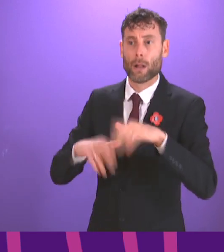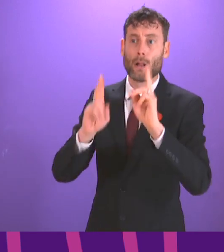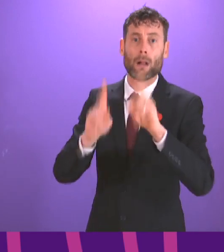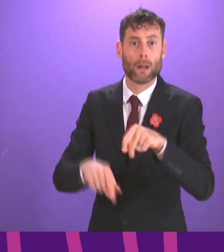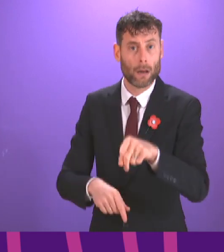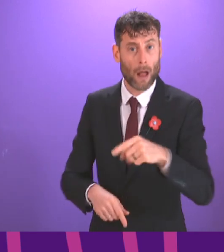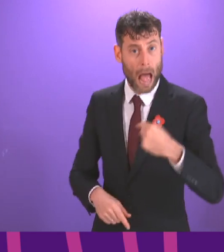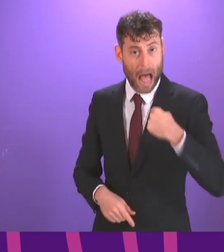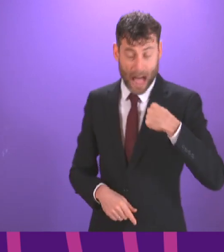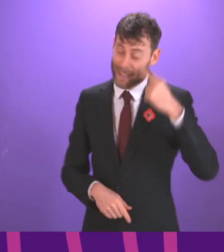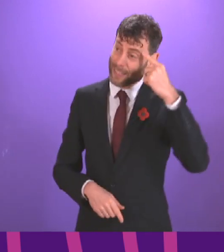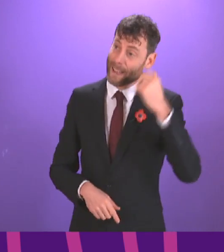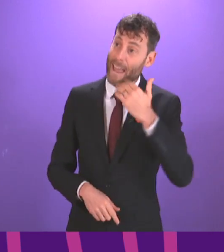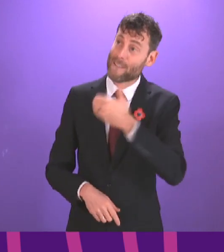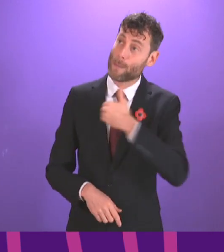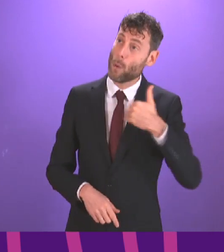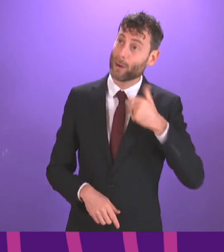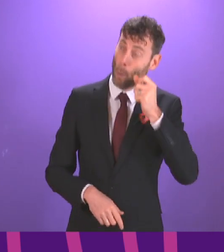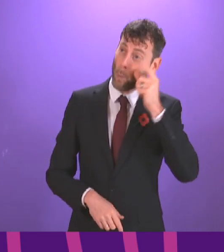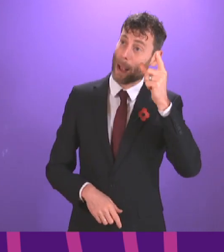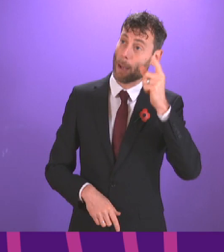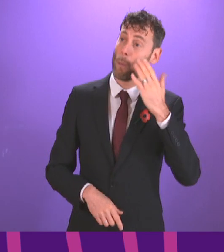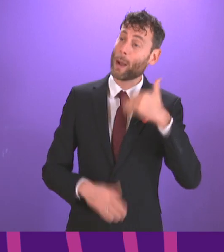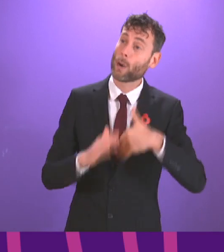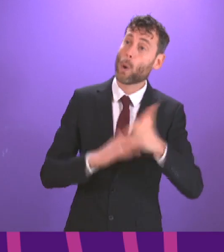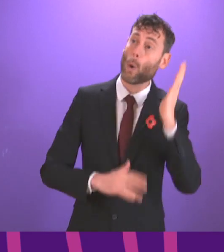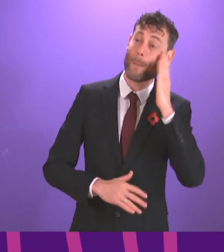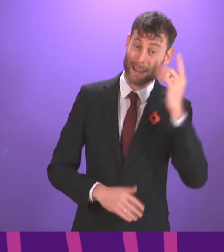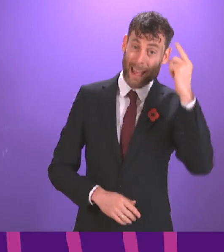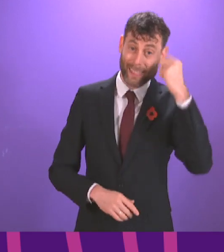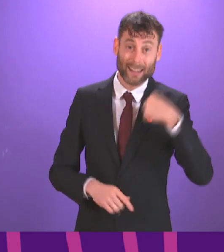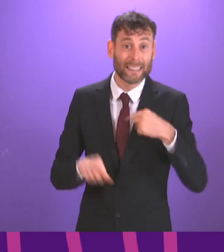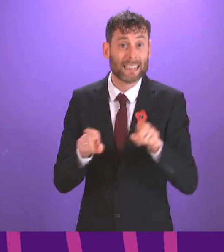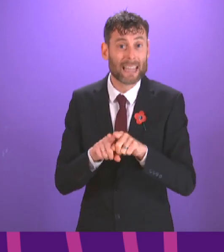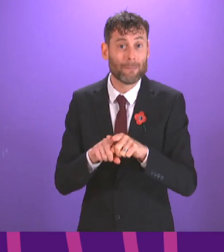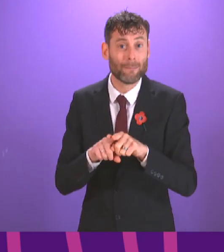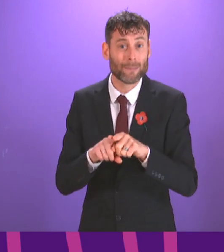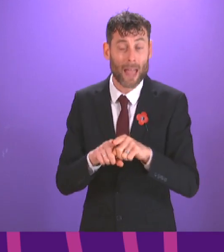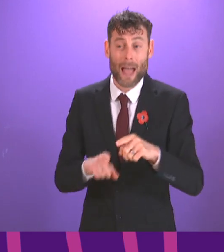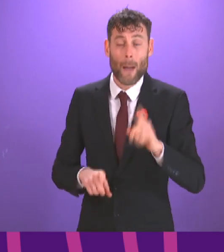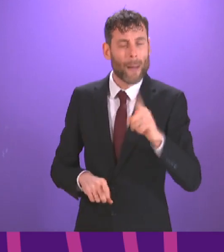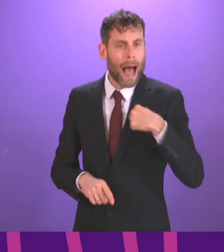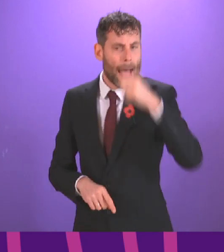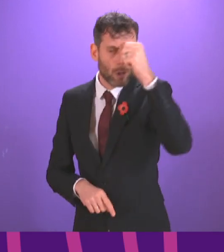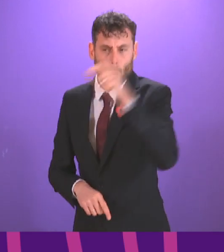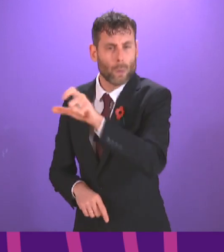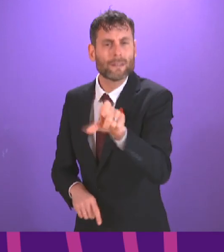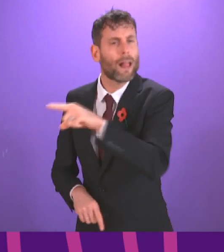wake up in the morning and the last thing that I think about before I go to sleep. That is no comfort to anybody who has lost a loved one. I extend my condolences to them, and